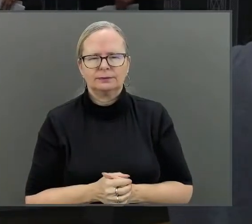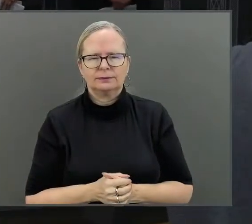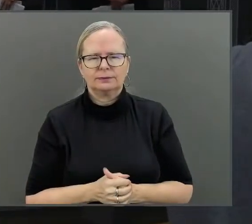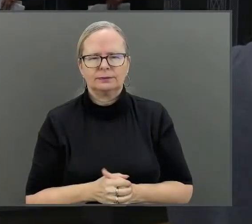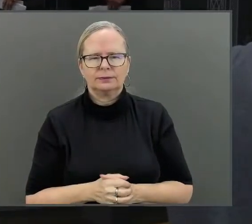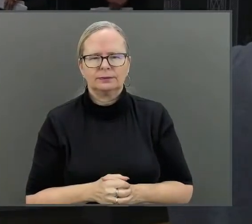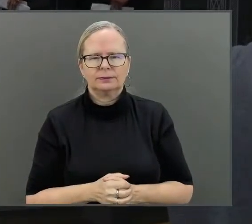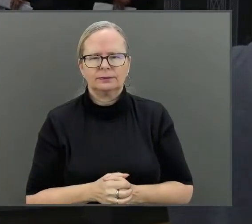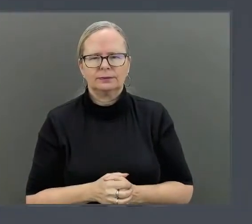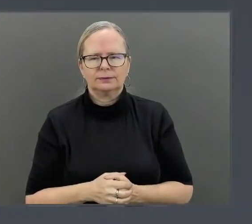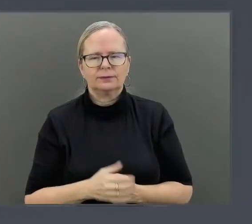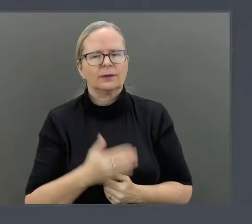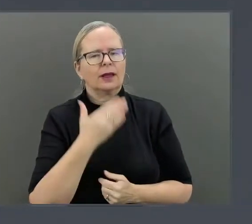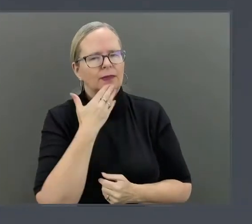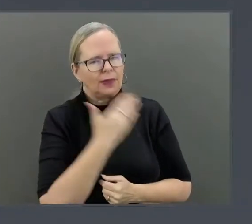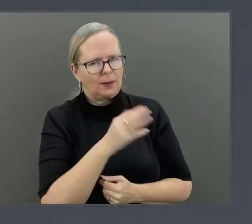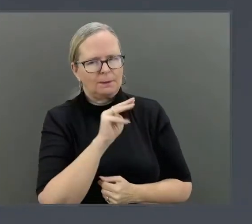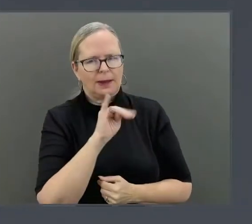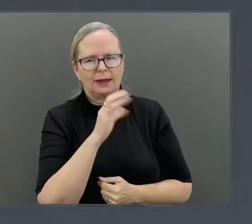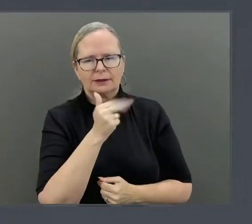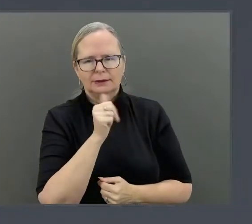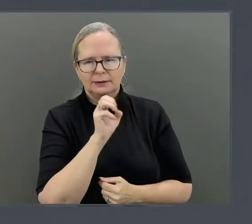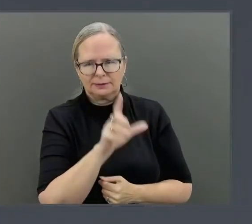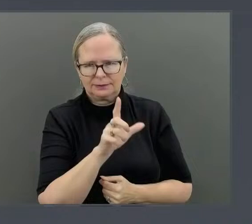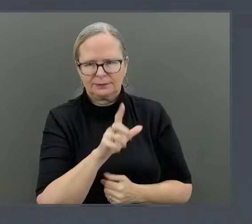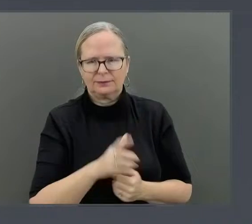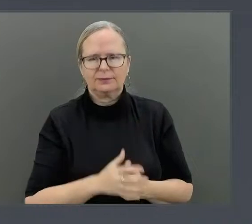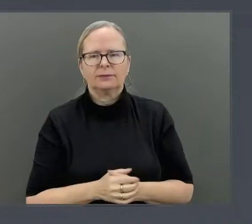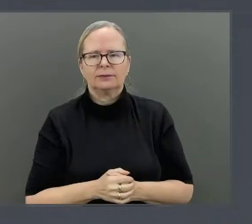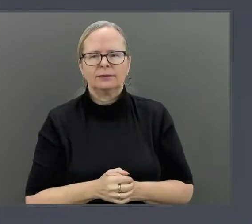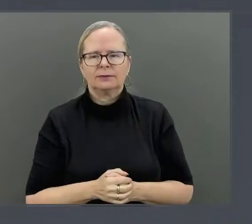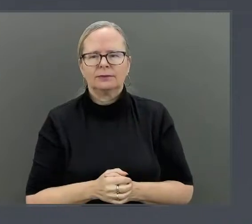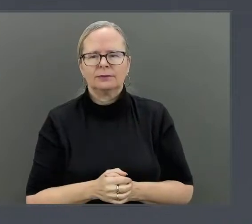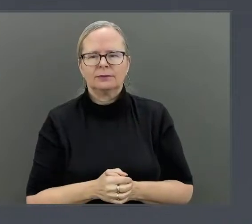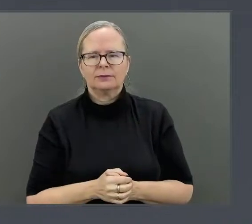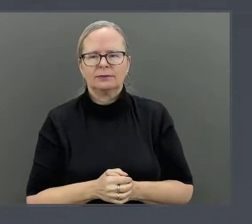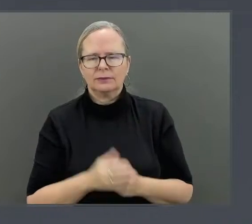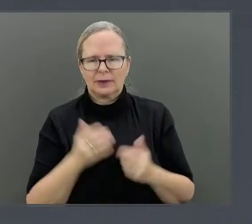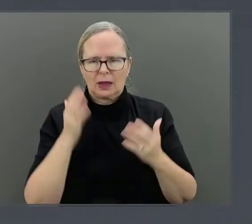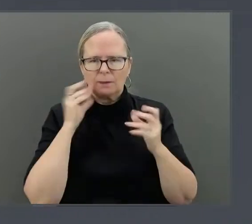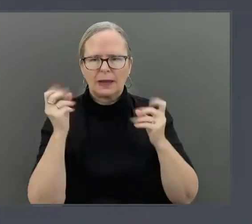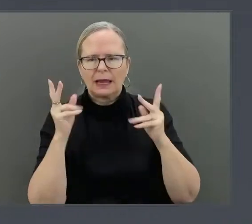of people were waiting to hear if there was uh new timeline I've also heard a lot of questions about